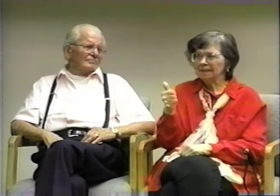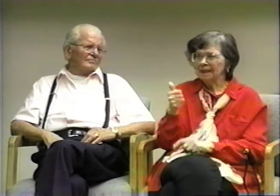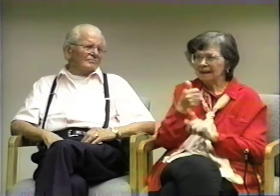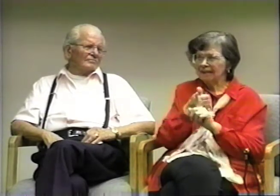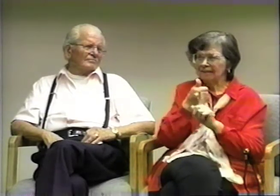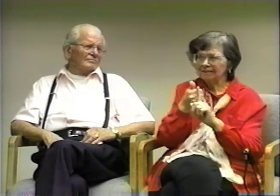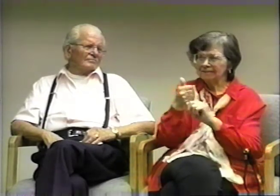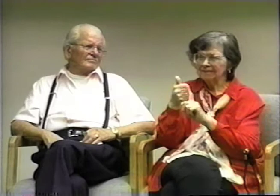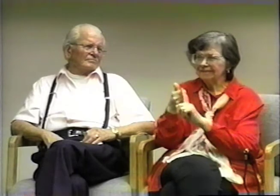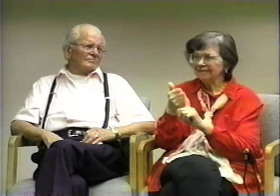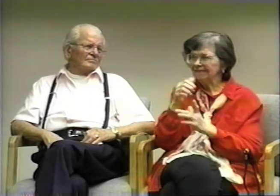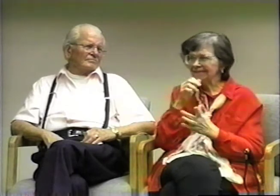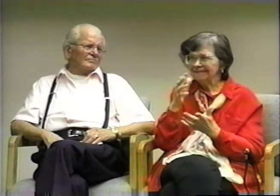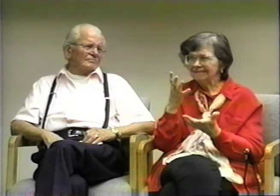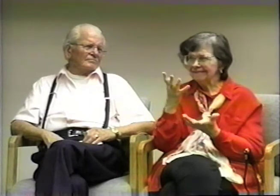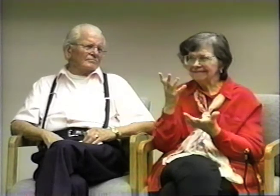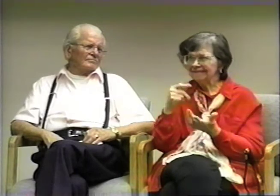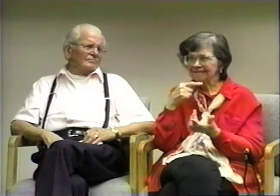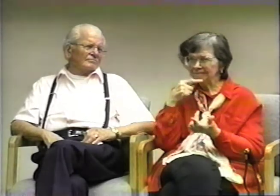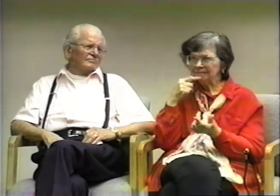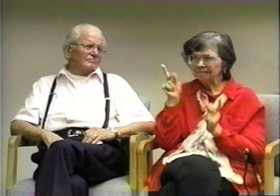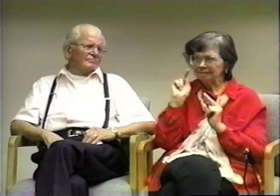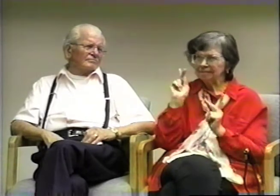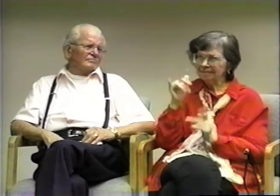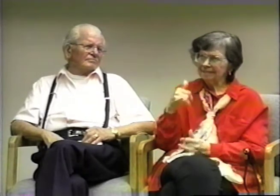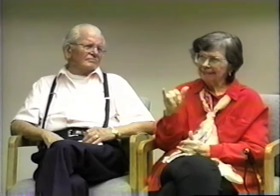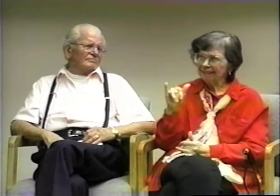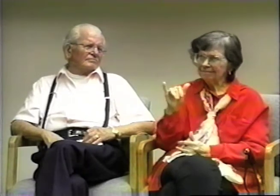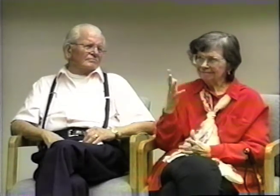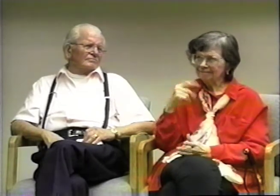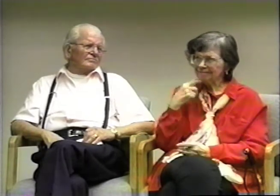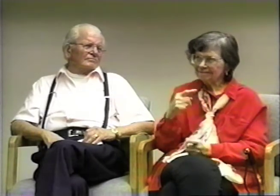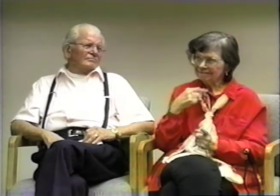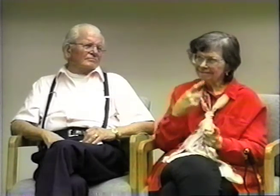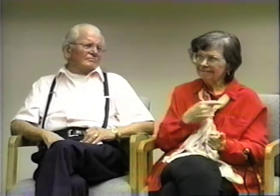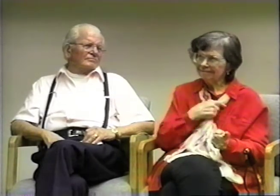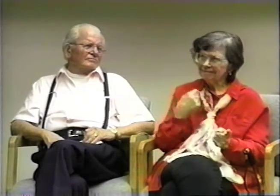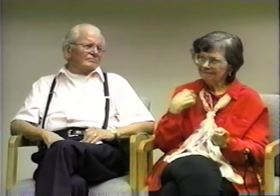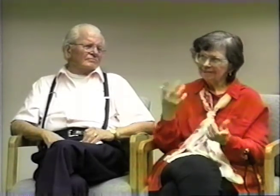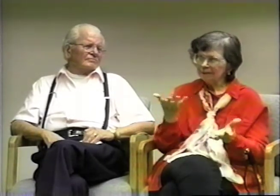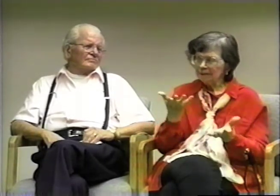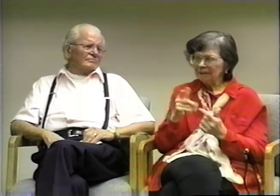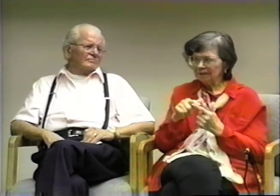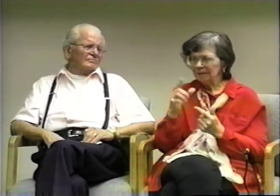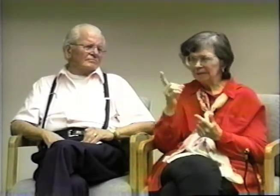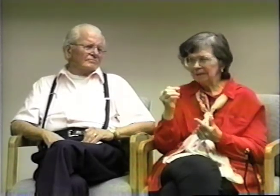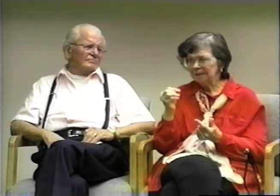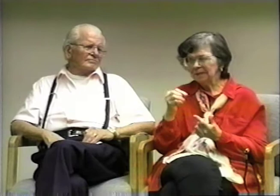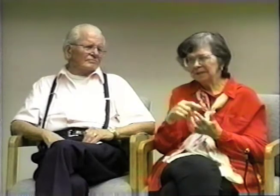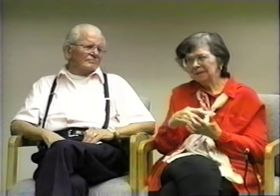Deaf people want to have control over themselves. Hearing people still have a tendency